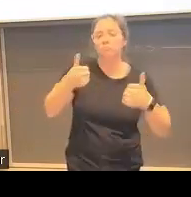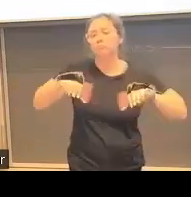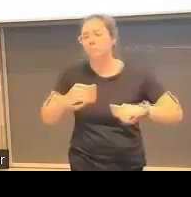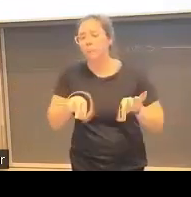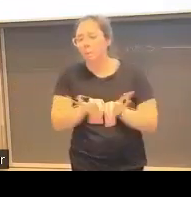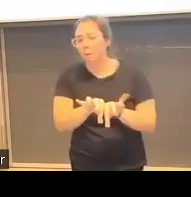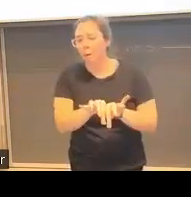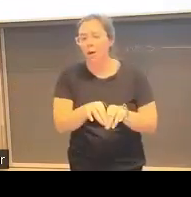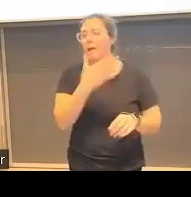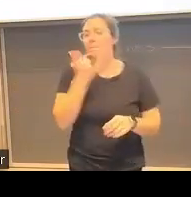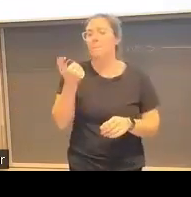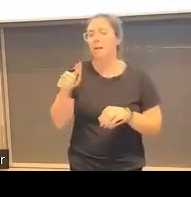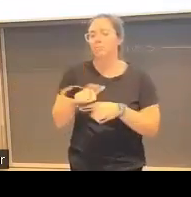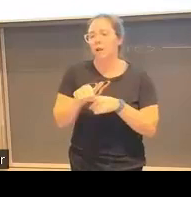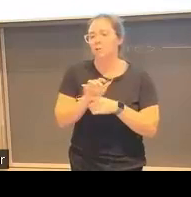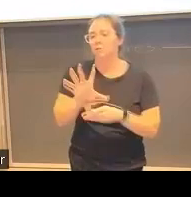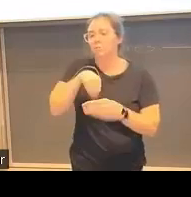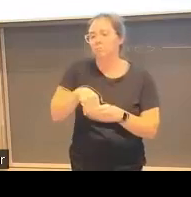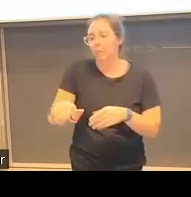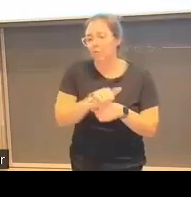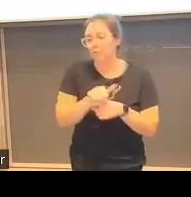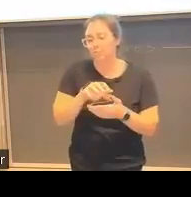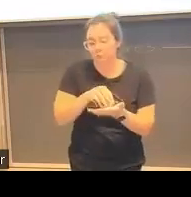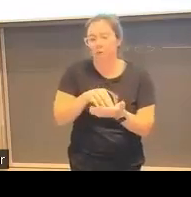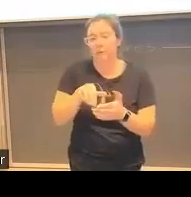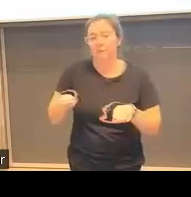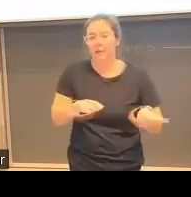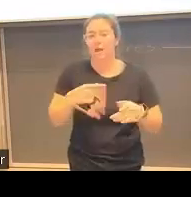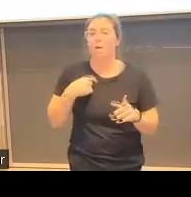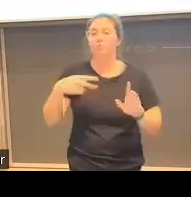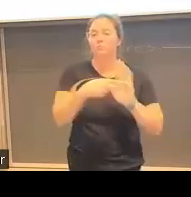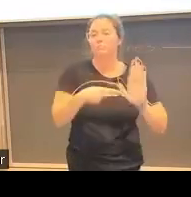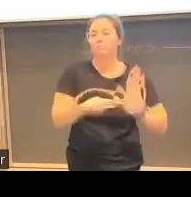these behaviors would be I want to highlight just a few of the findings for you we had a